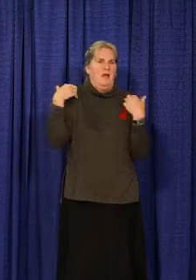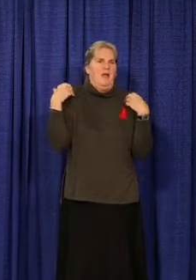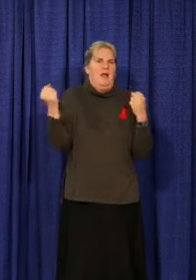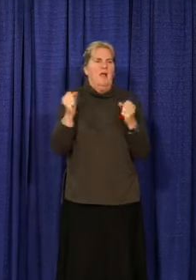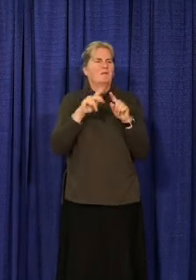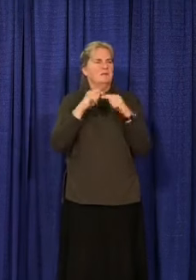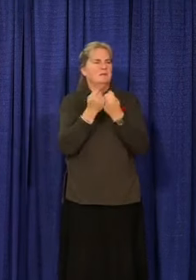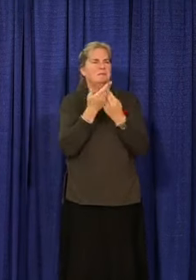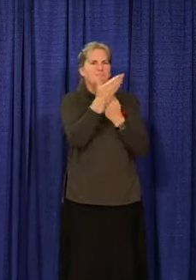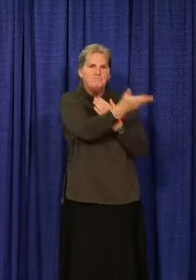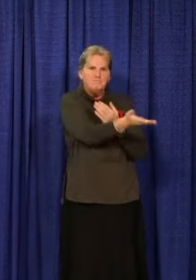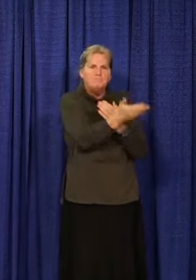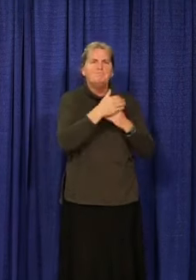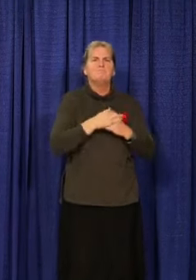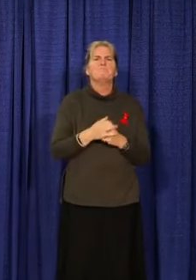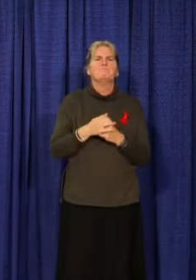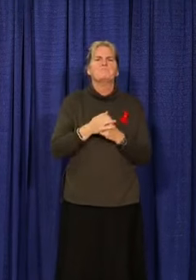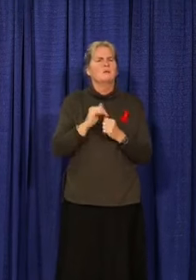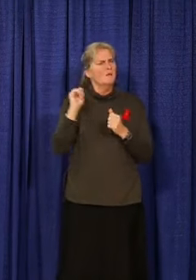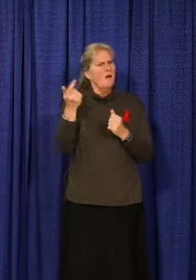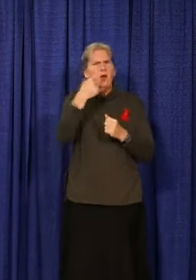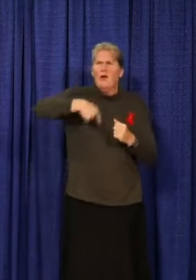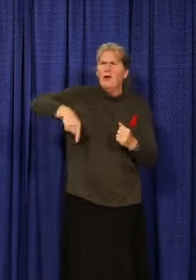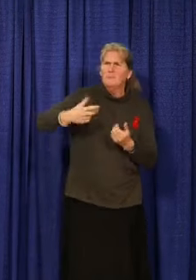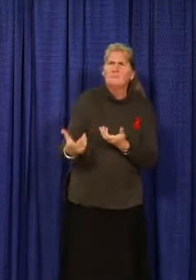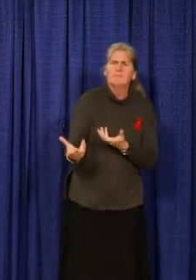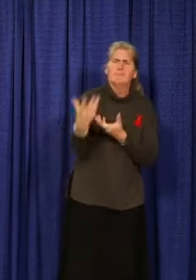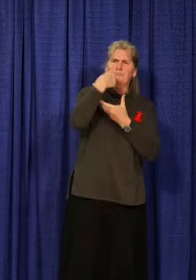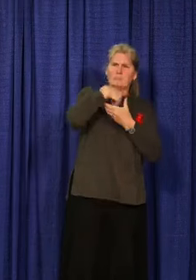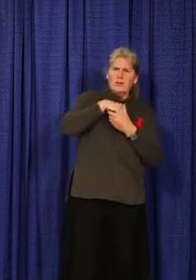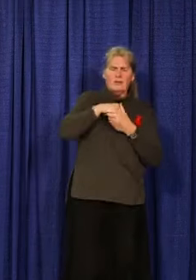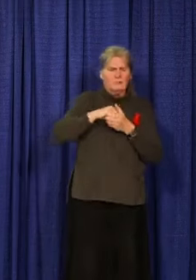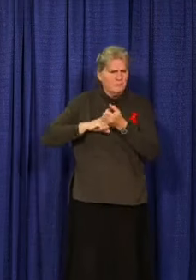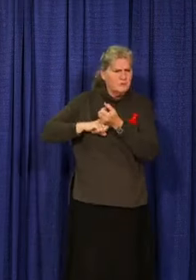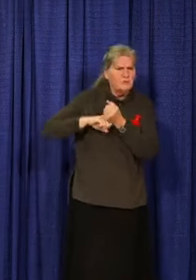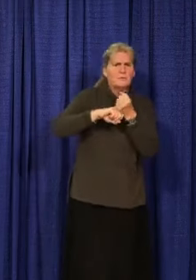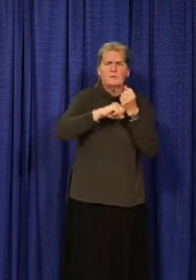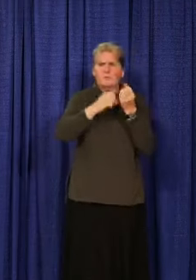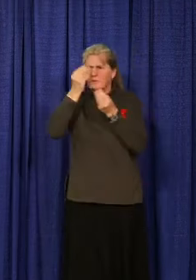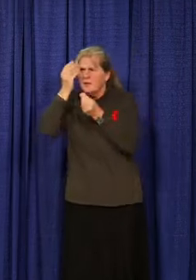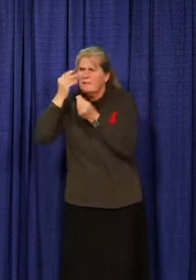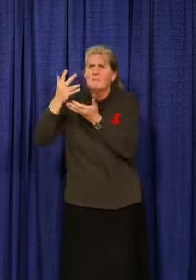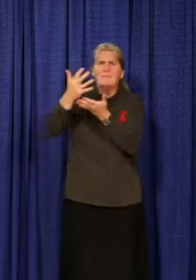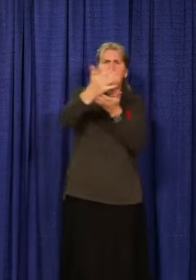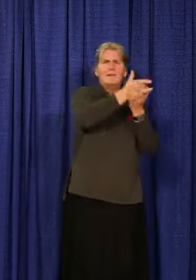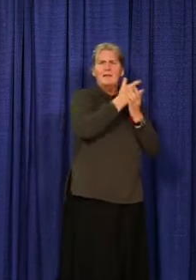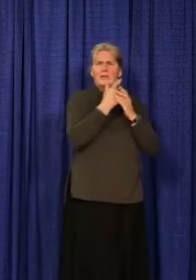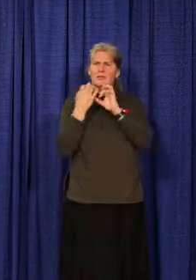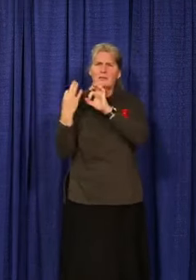health and his public health team. You have all provided helpful support, information, and